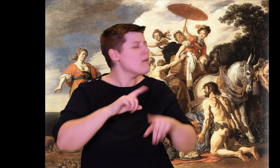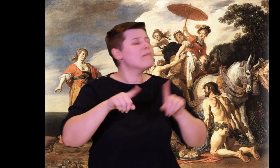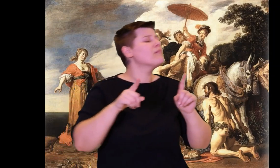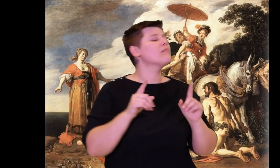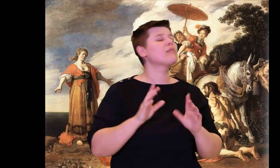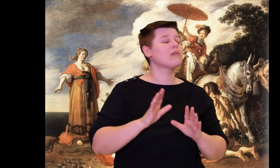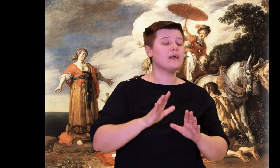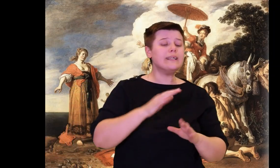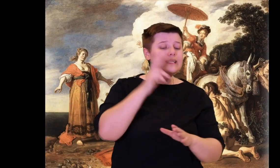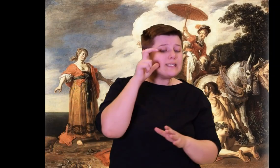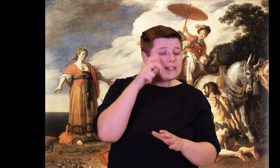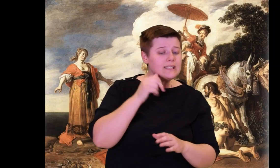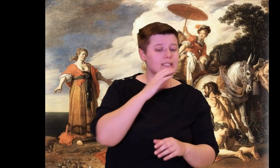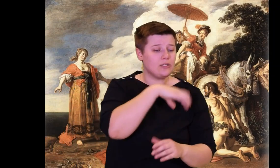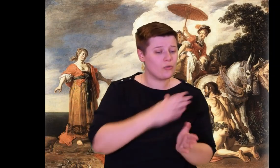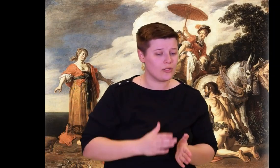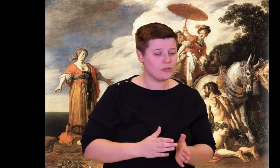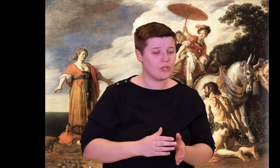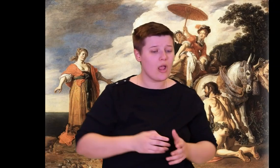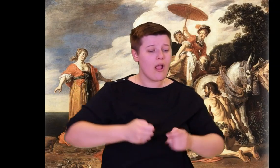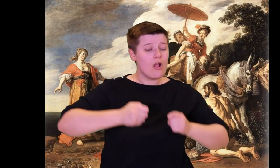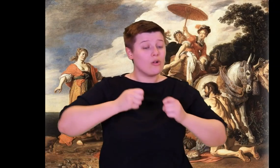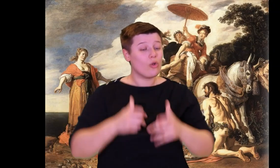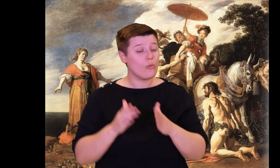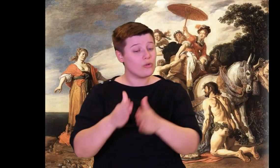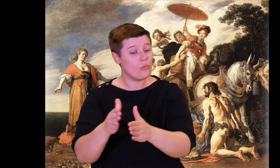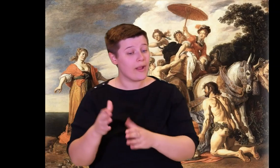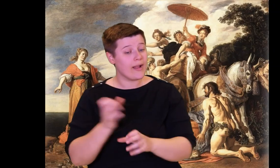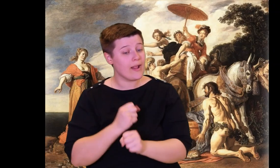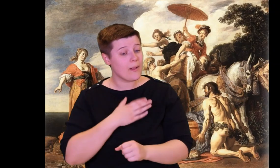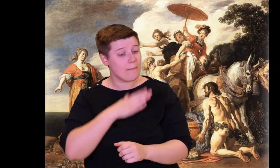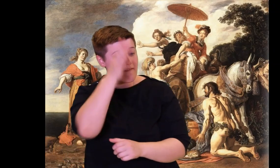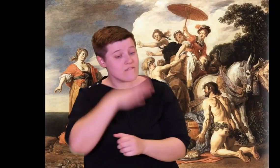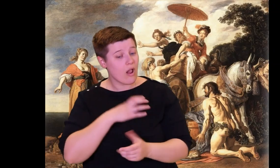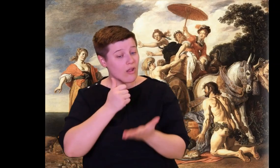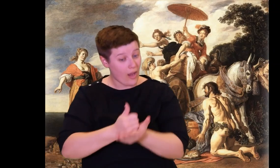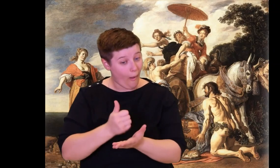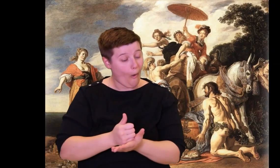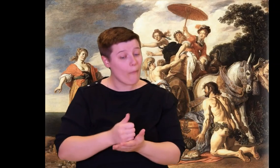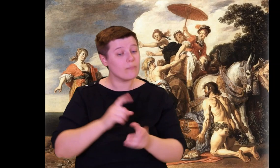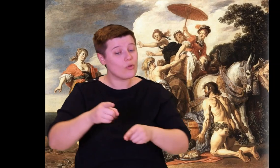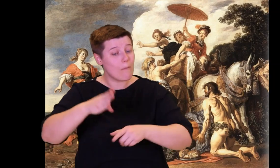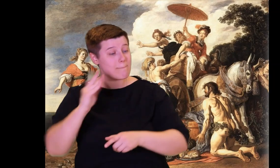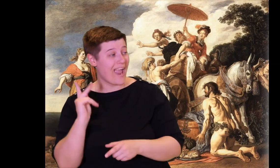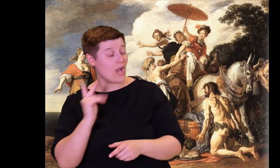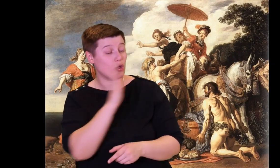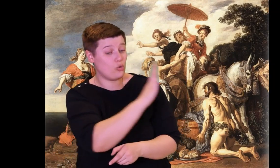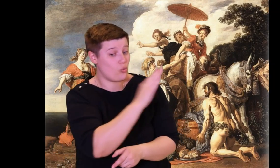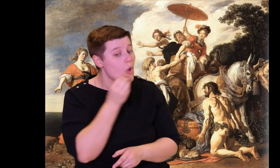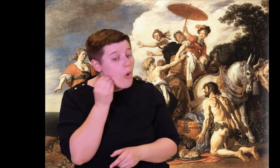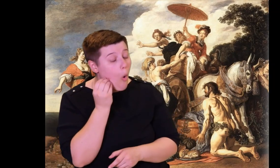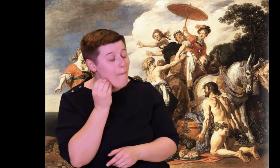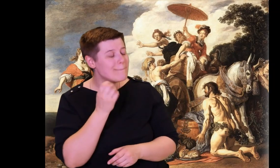or else a god, the answer to her prayers, descended from the sky to hold her tight.